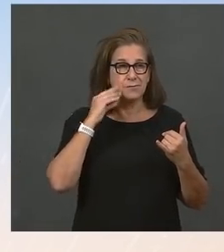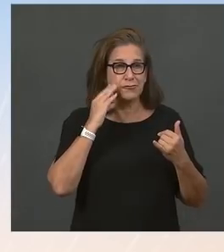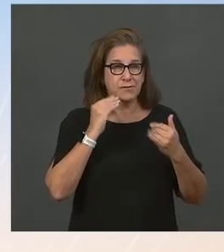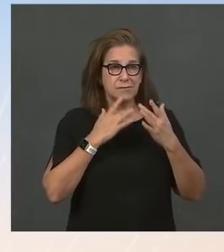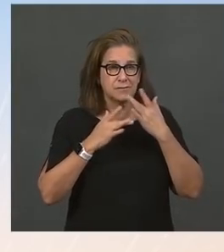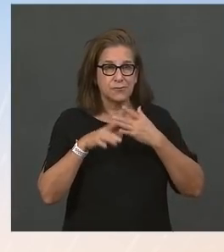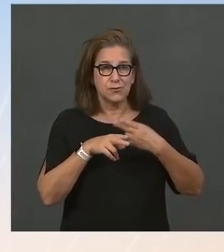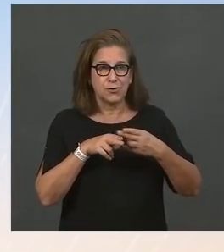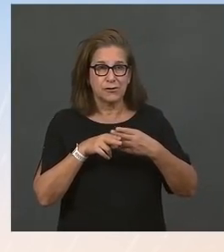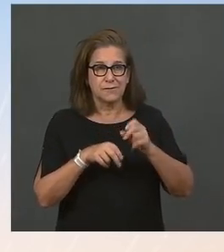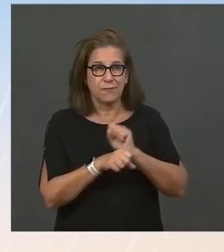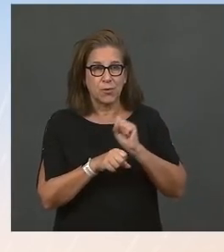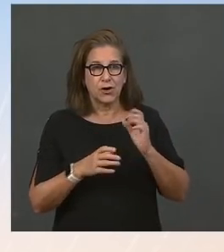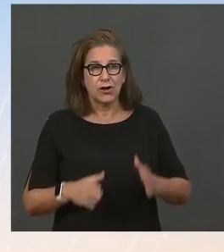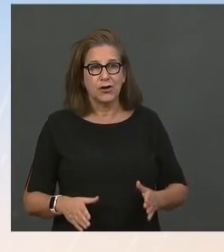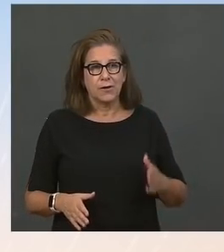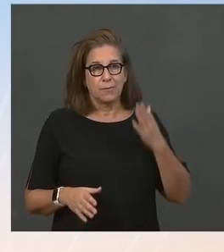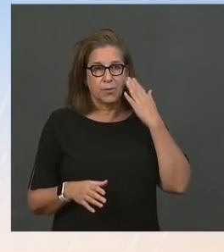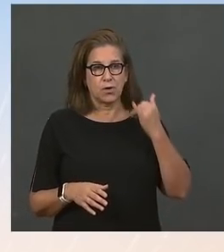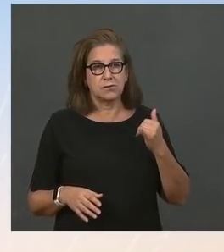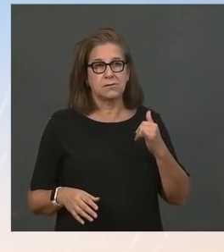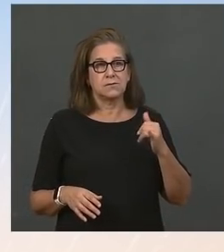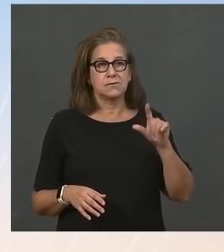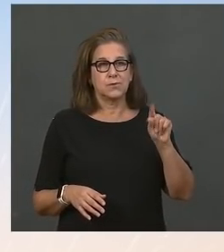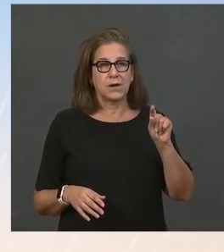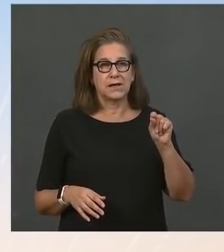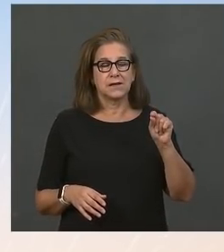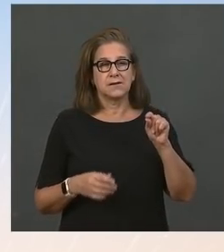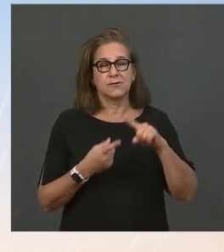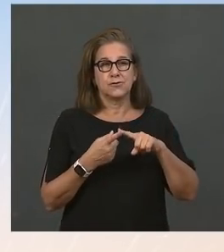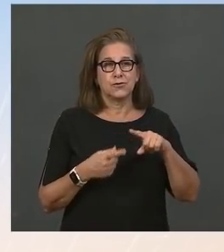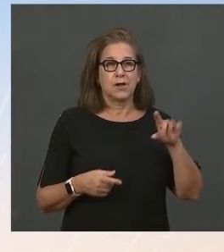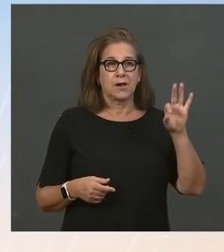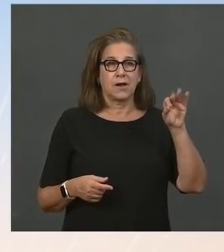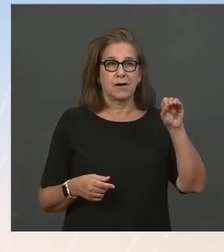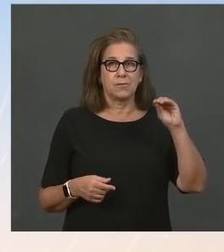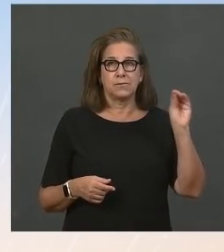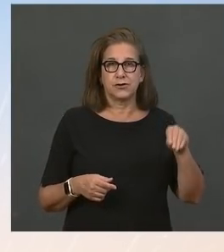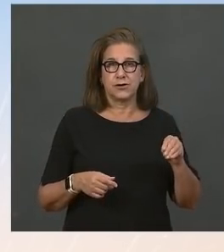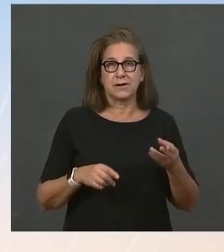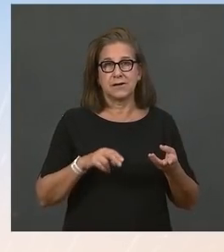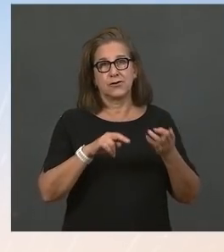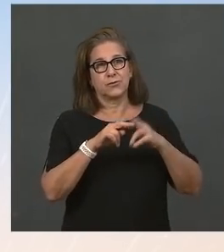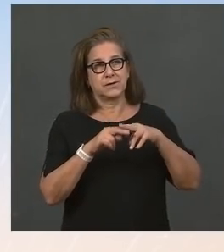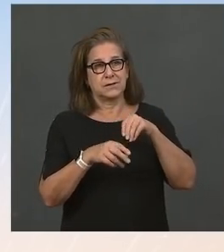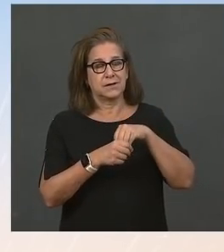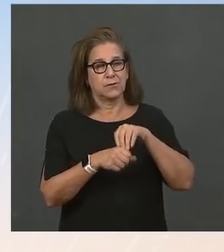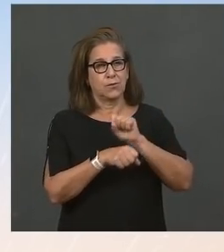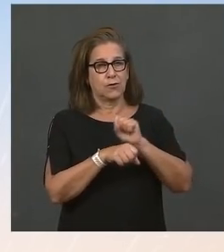Last thing, and then I'll let you ask your follow-up, is that the other piece of this is that COVID is an enormous labor disrupter --